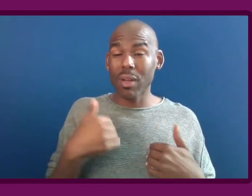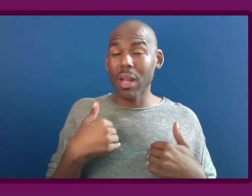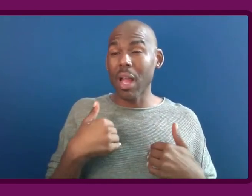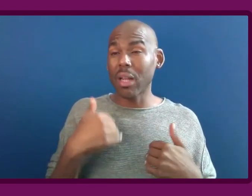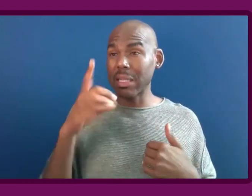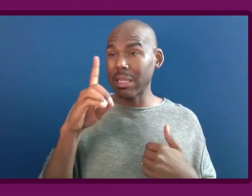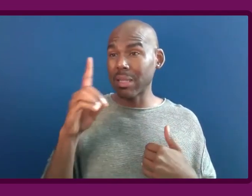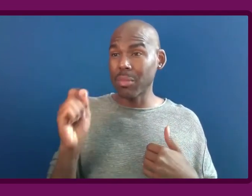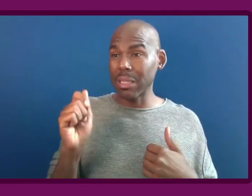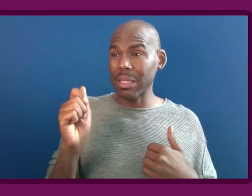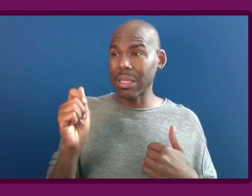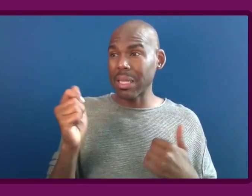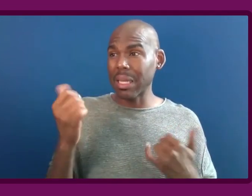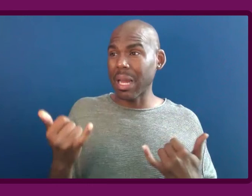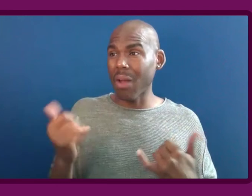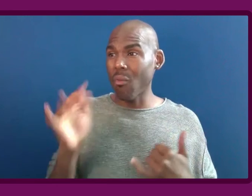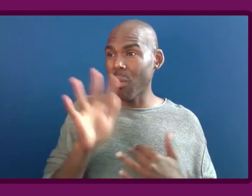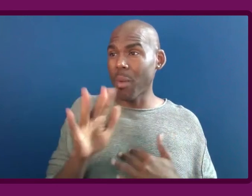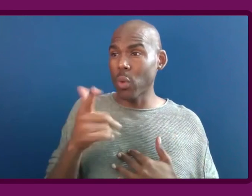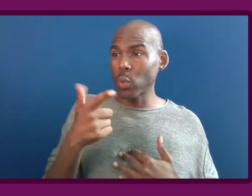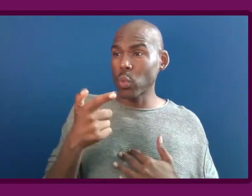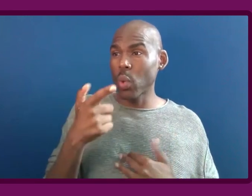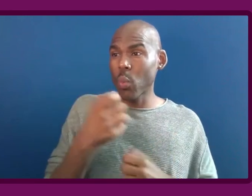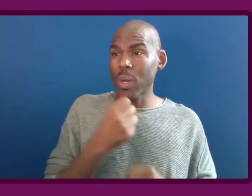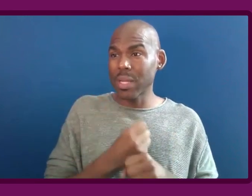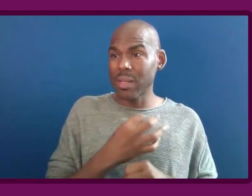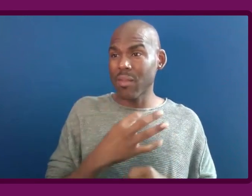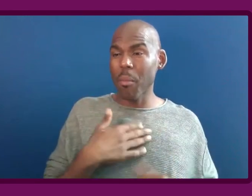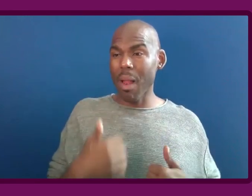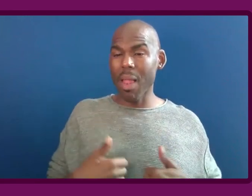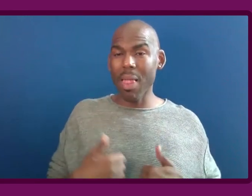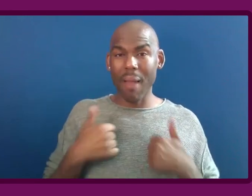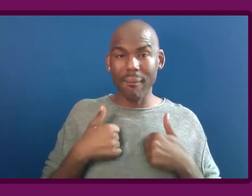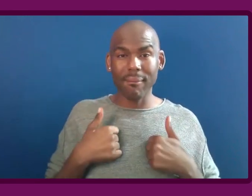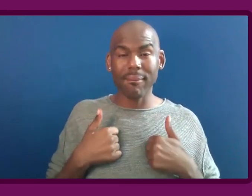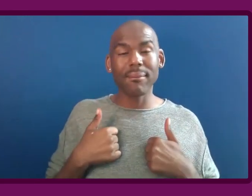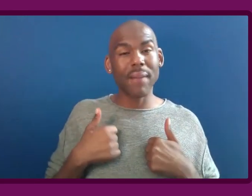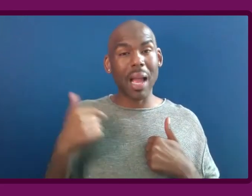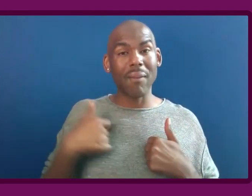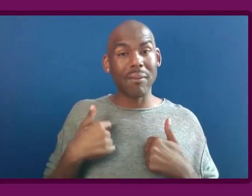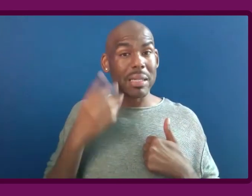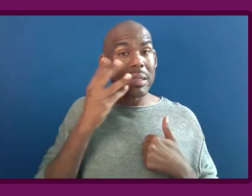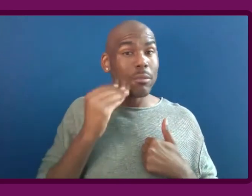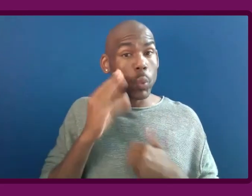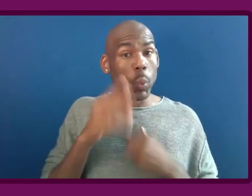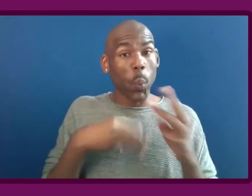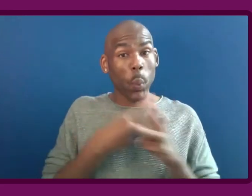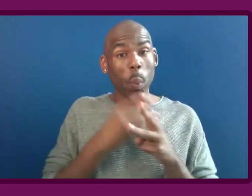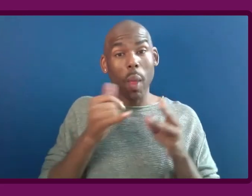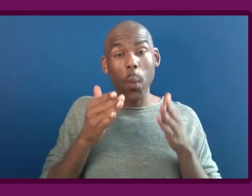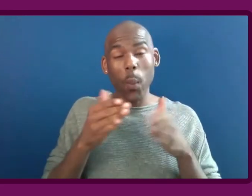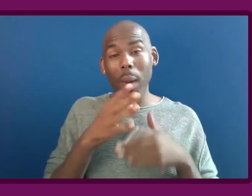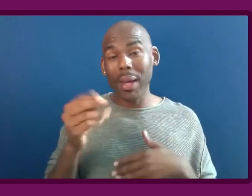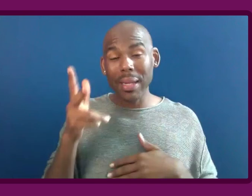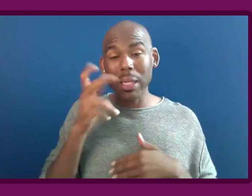diversity, the last thing that we talk about is disabilities. We never make sure that everything